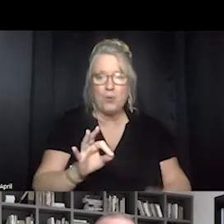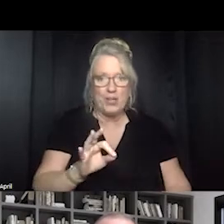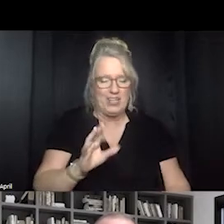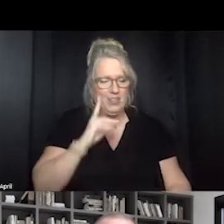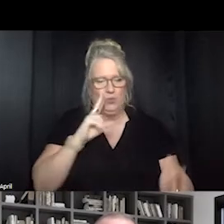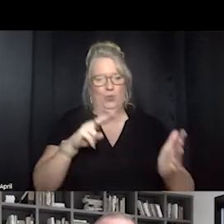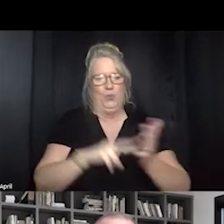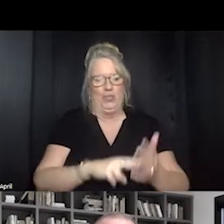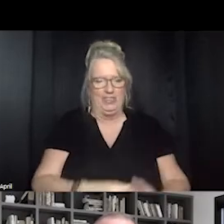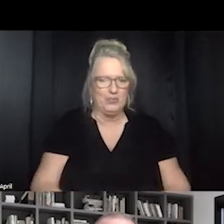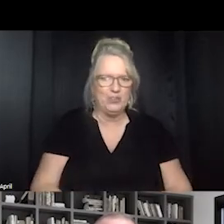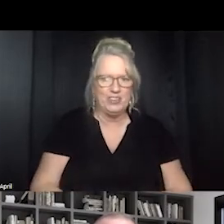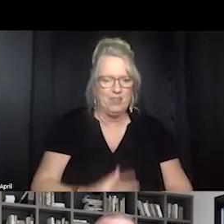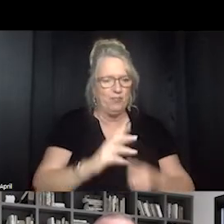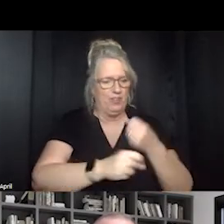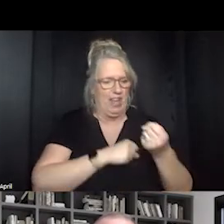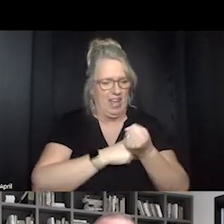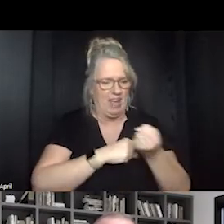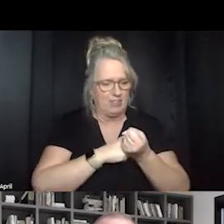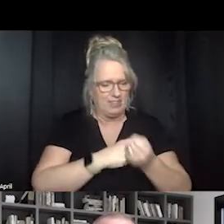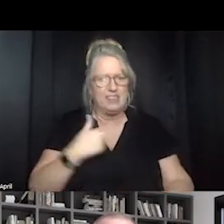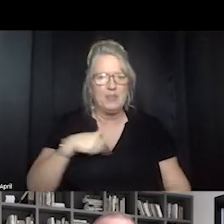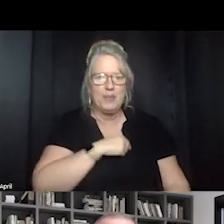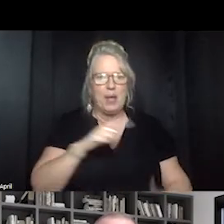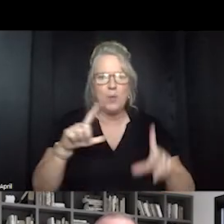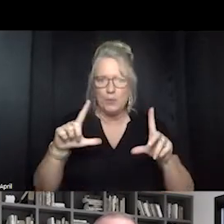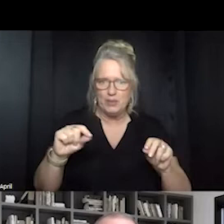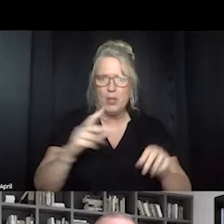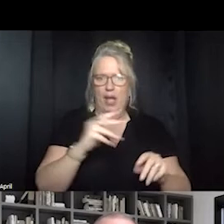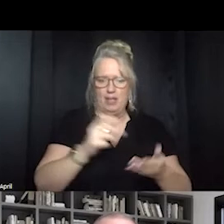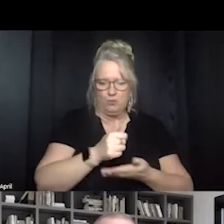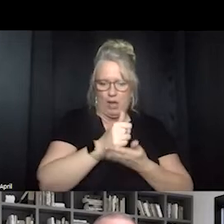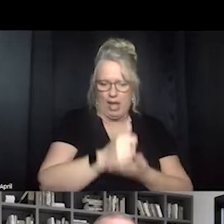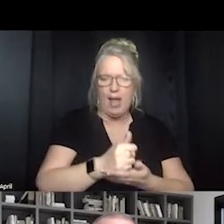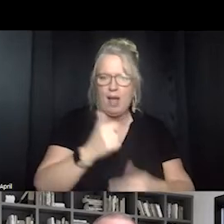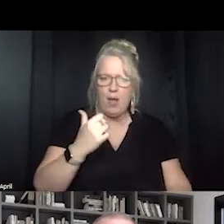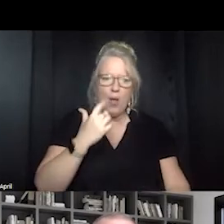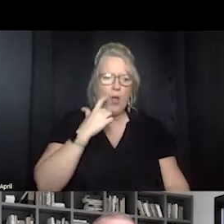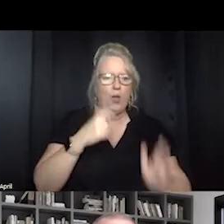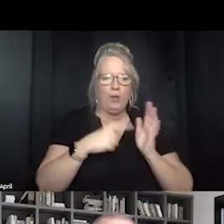IN TERMS OF ADVOCACY THAT WE DO AND HOW WE CAN HELP RAISE THESE KIND OF EBBS AND FLOWS AND